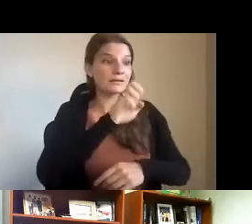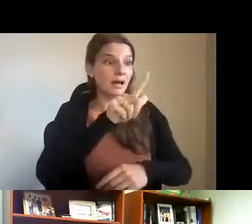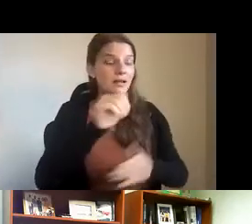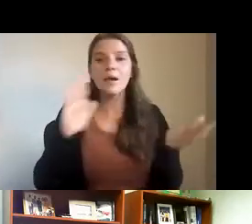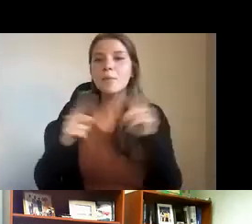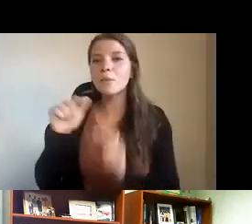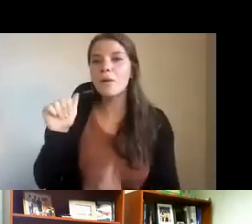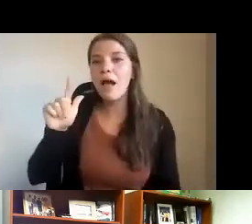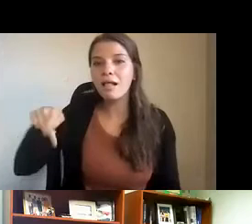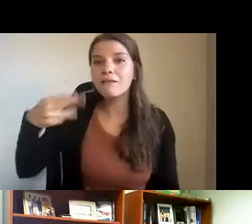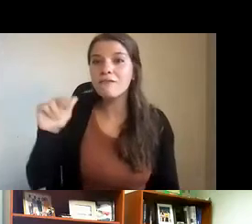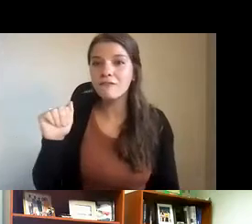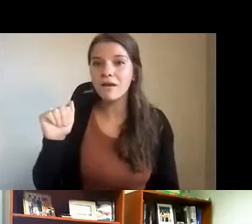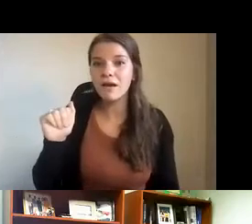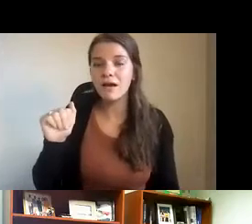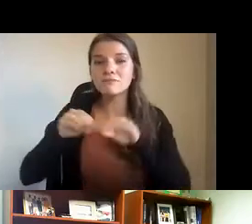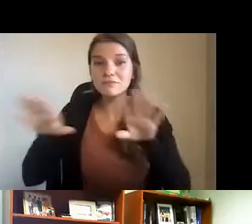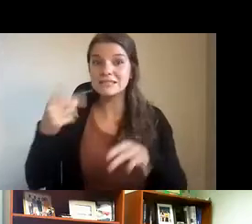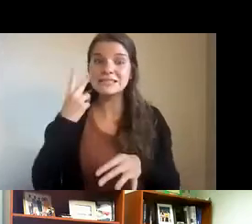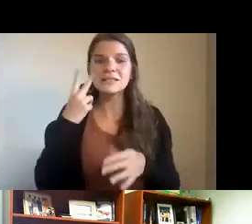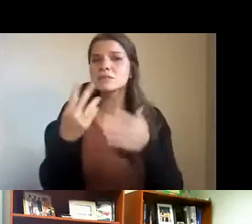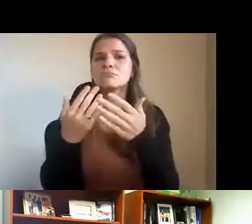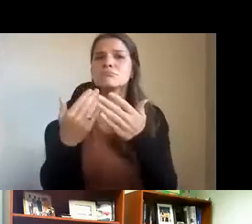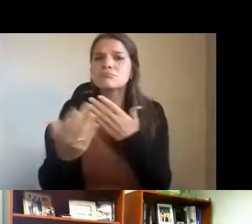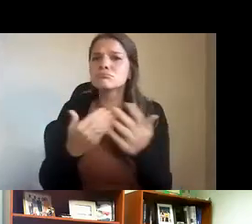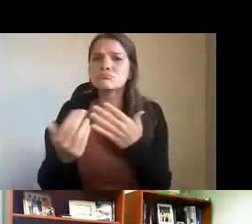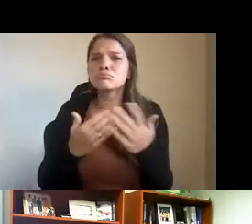As you can see regardless of what vaccine you're looking at Pfizer in